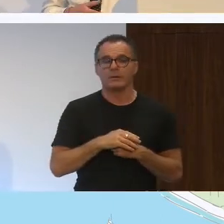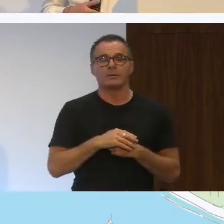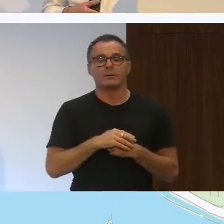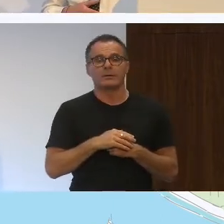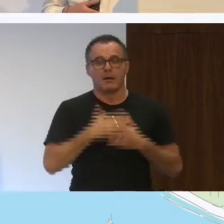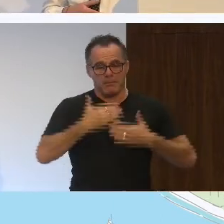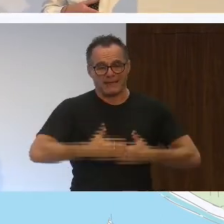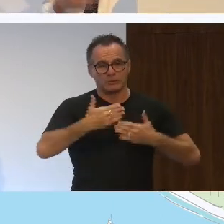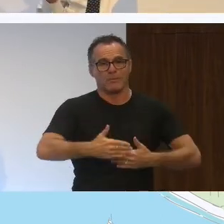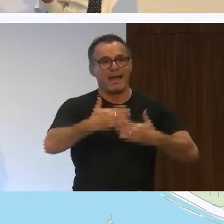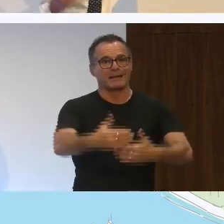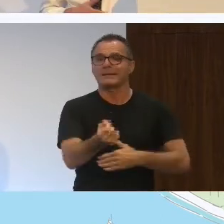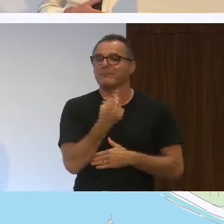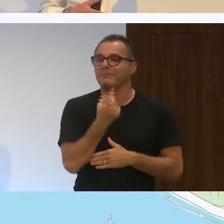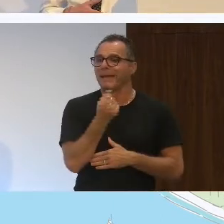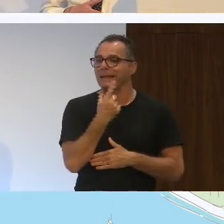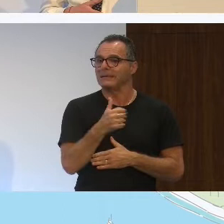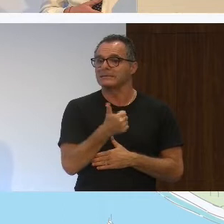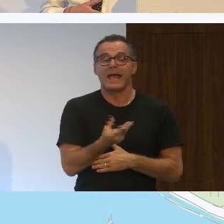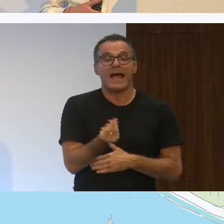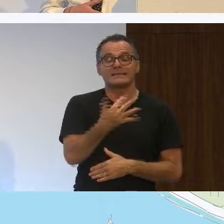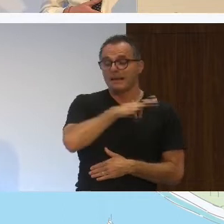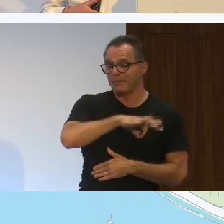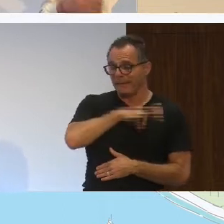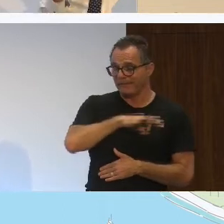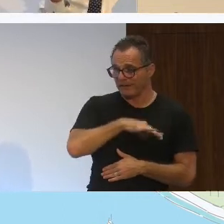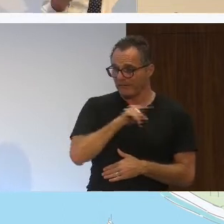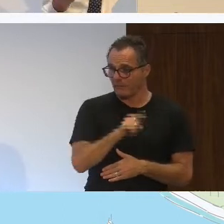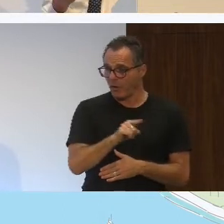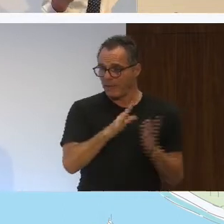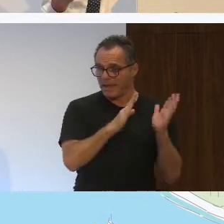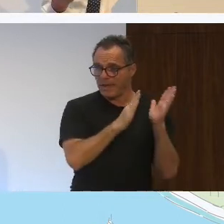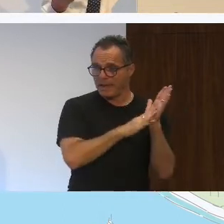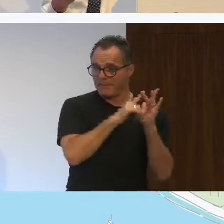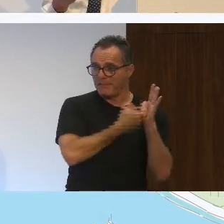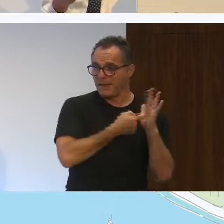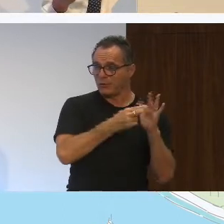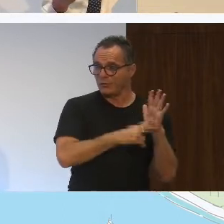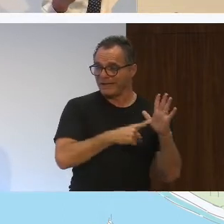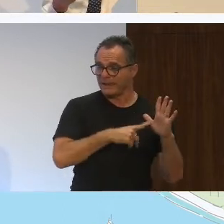mini pills and some benefit from having Marinacoilin. And if you don't want to go along the hormonal mannipulation route